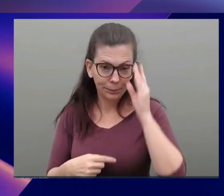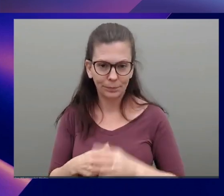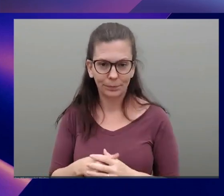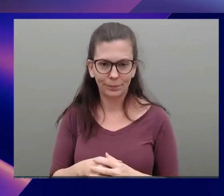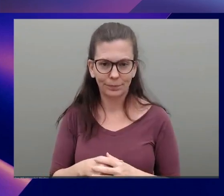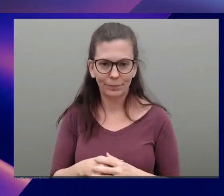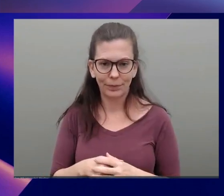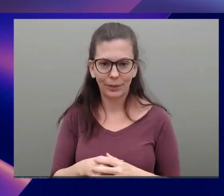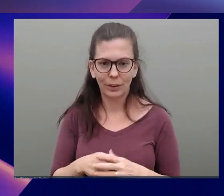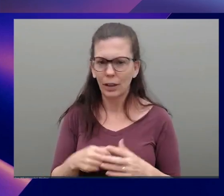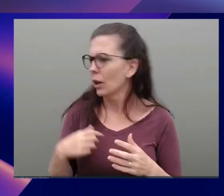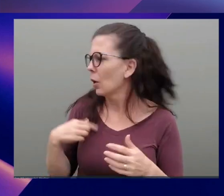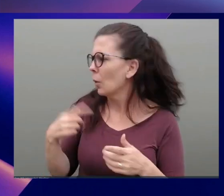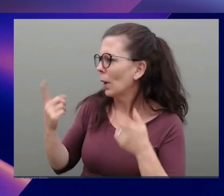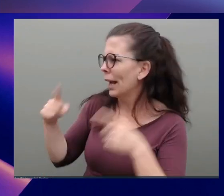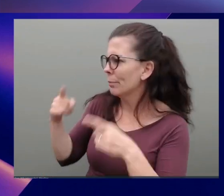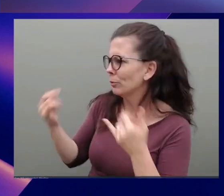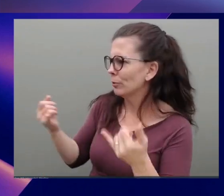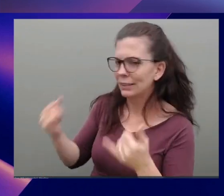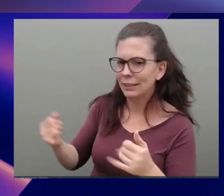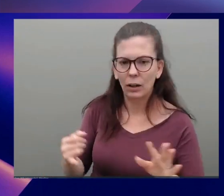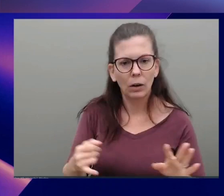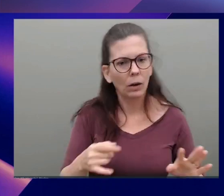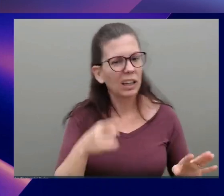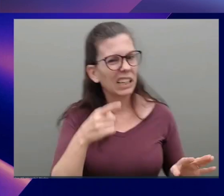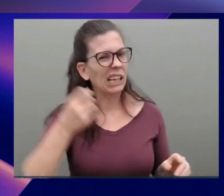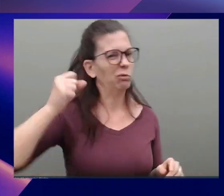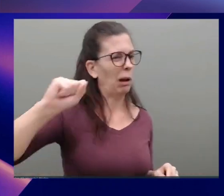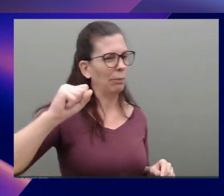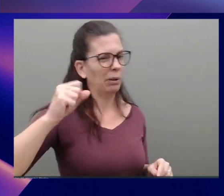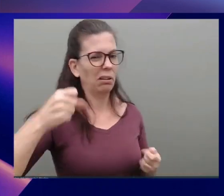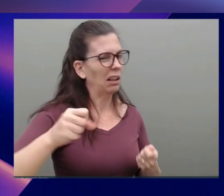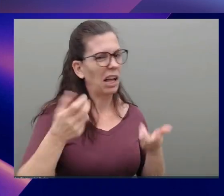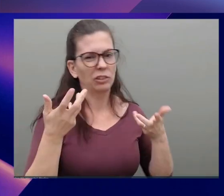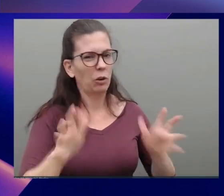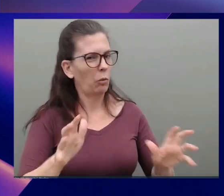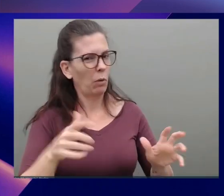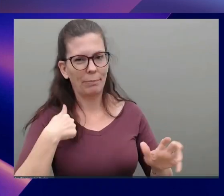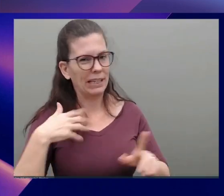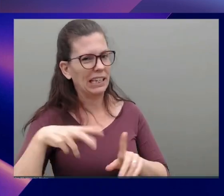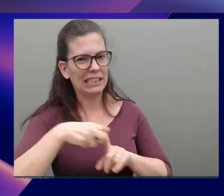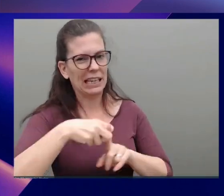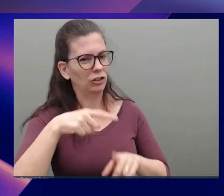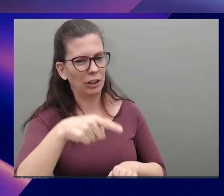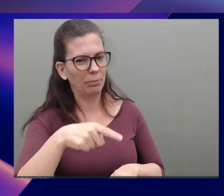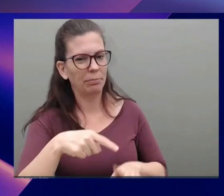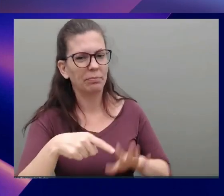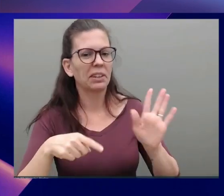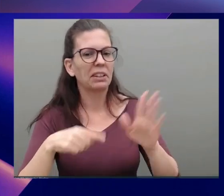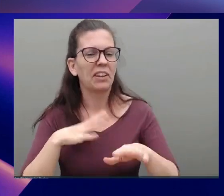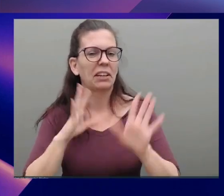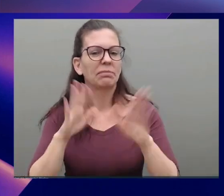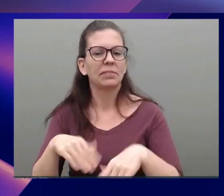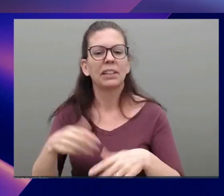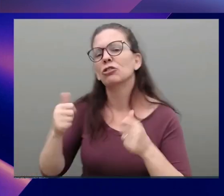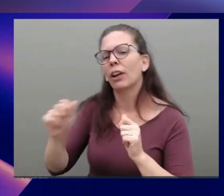What is happening right now? - This drone is rebel. Doesn't wanna go down. Anyway, let's try another one. Let's get the drone capture device.